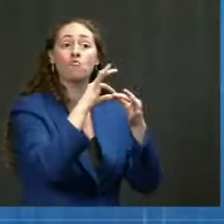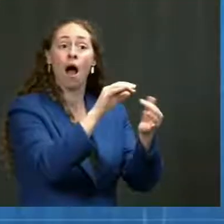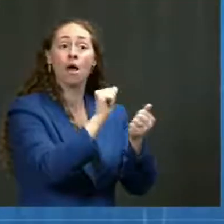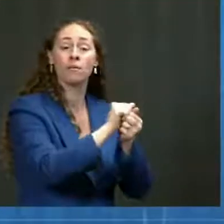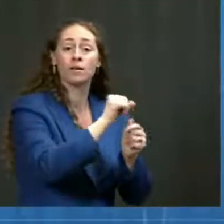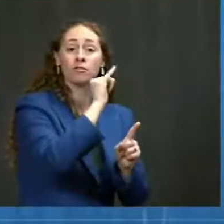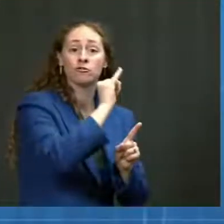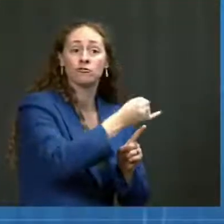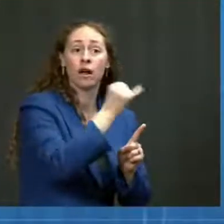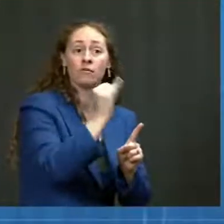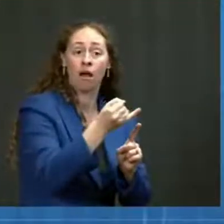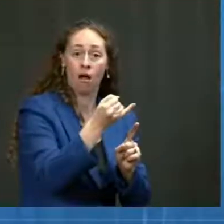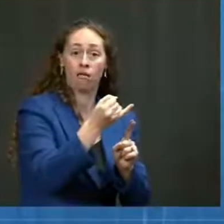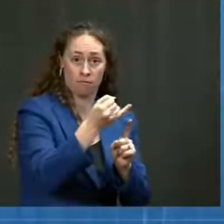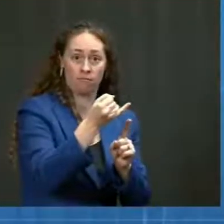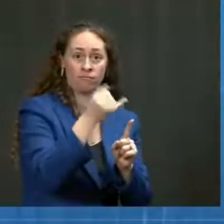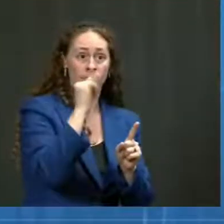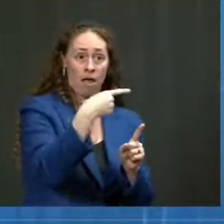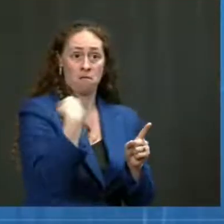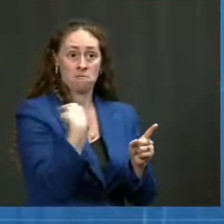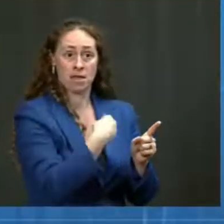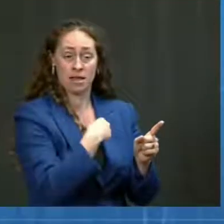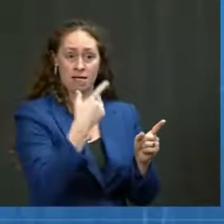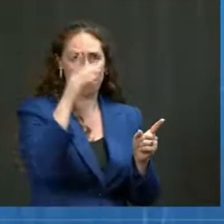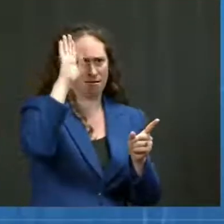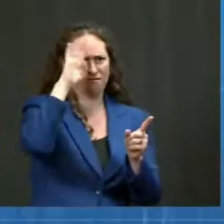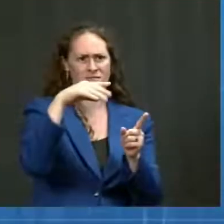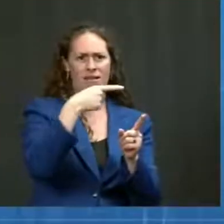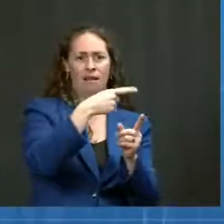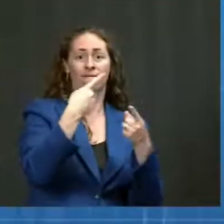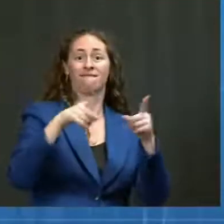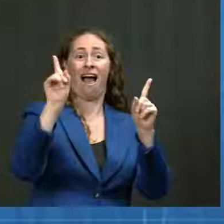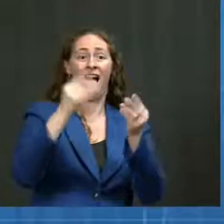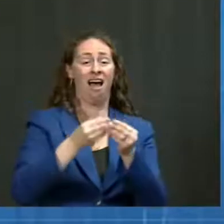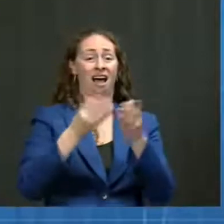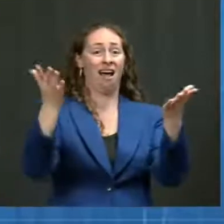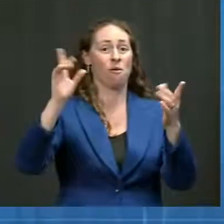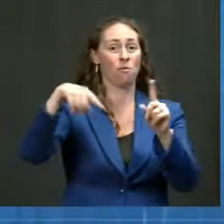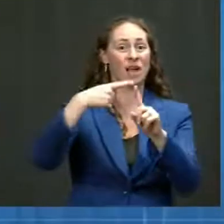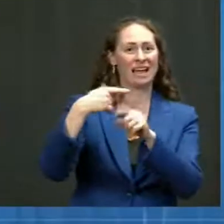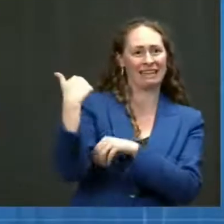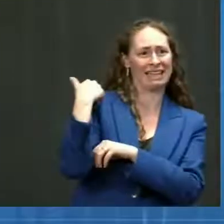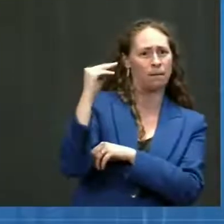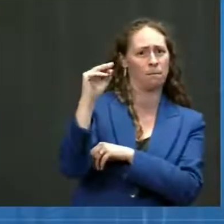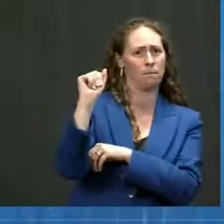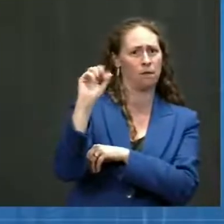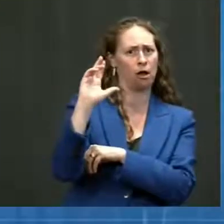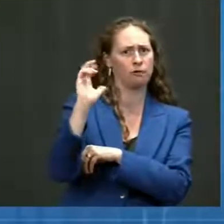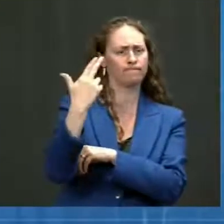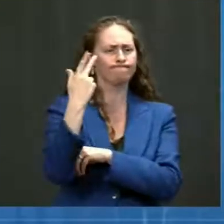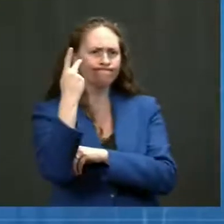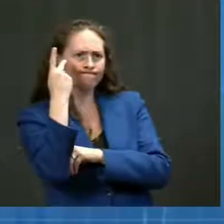ADMINISTER IN THE U.S. UNTIL MARCH OF 2021, AND WE EXPECT MORE DATA ON J&J IN THE COMING